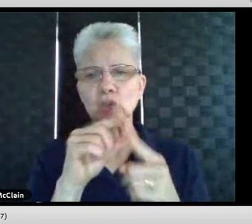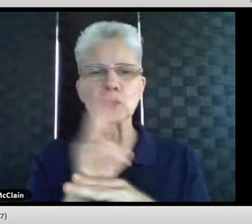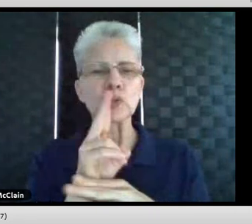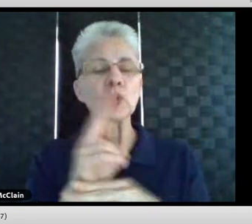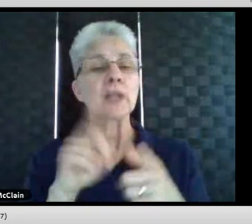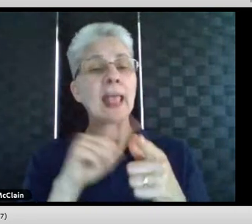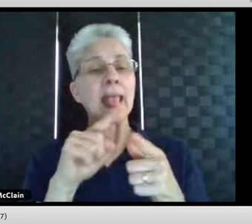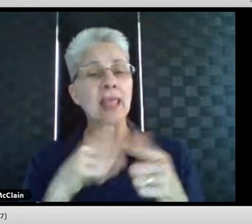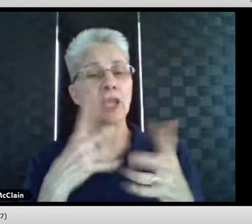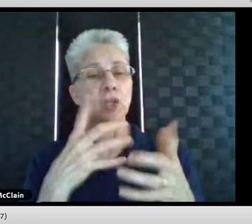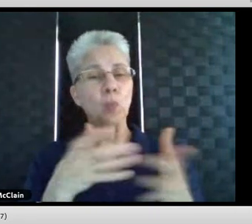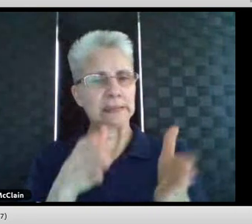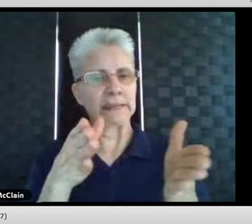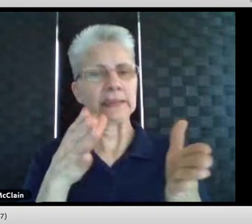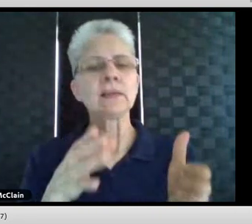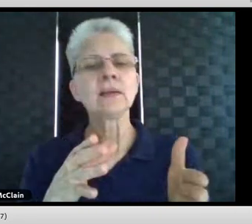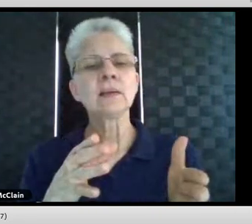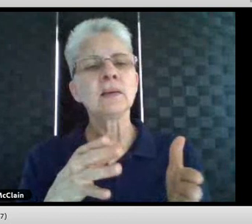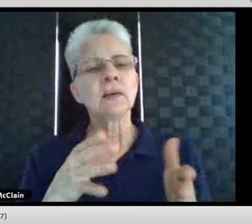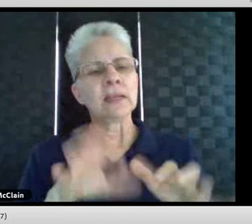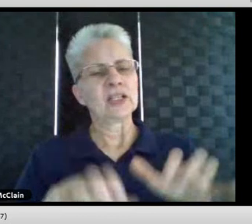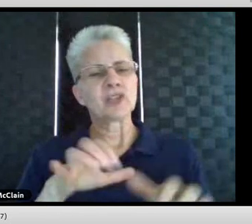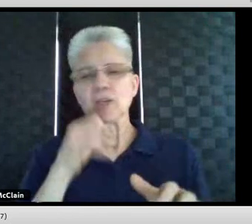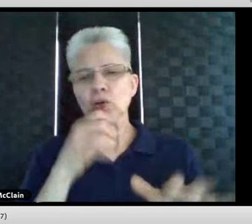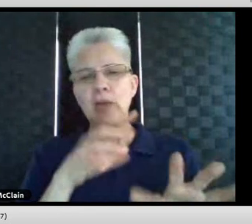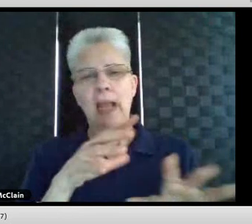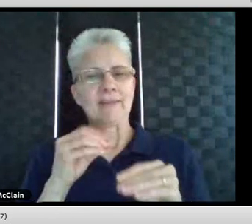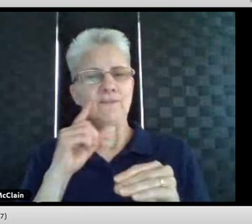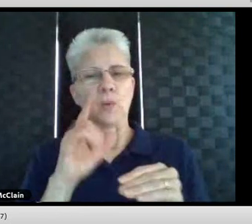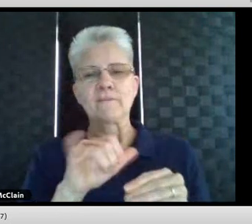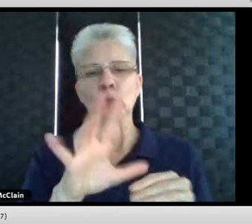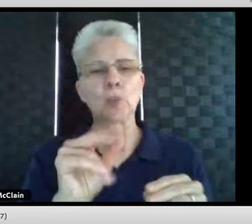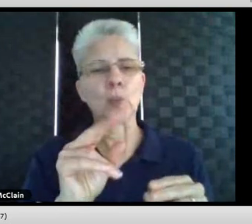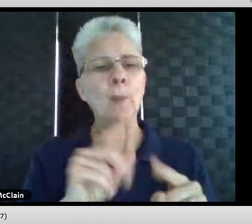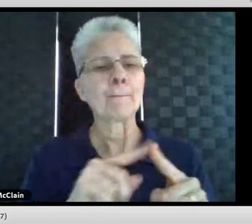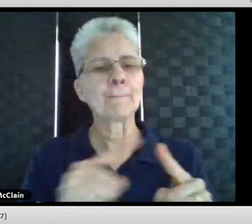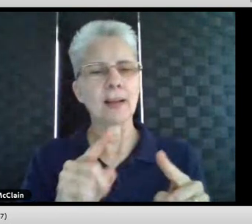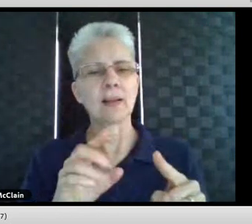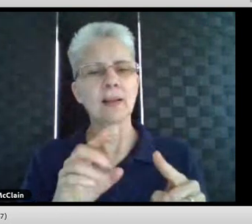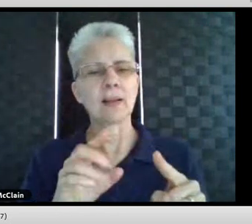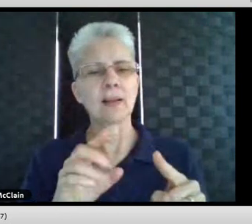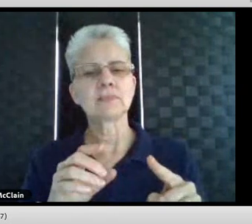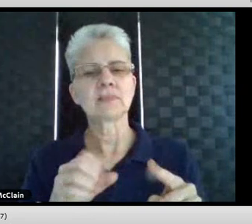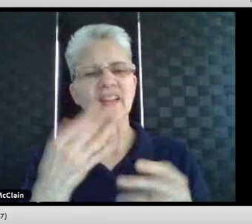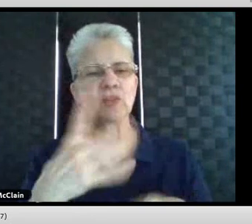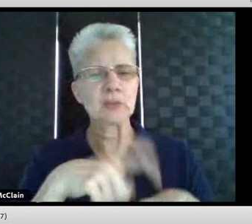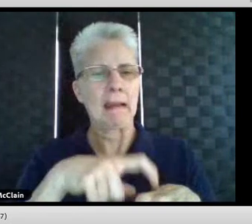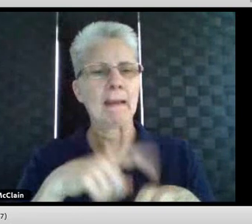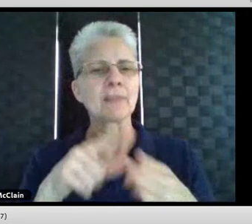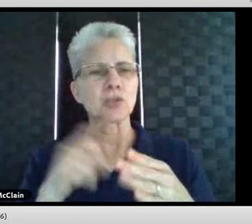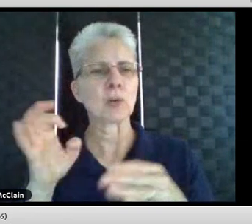and then you want to reassure them in chat that you're not leaving them forever, that you'll... You give them a time frame that you're going to come back.